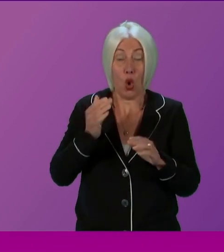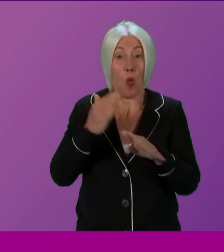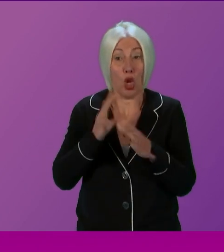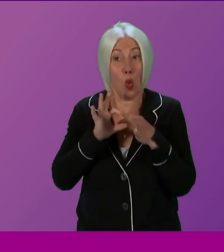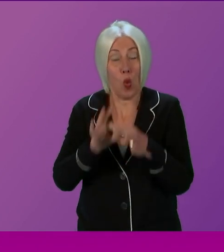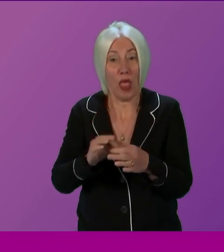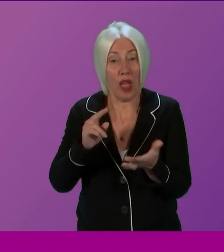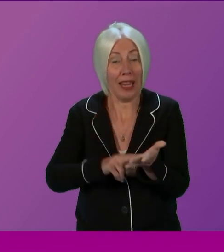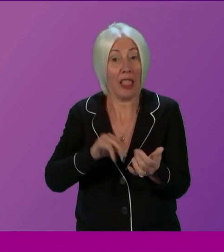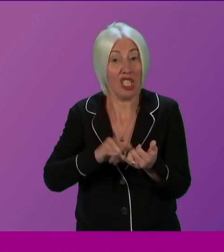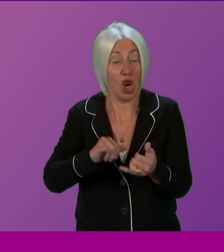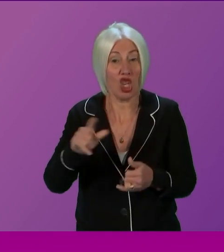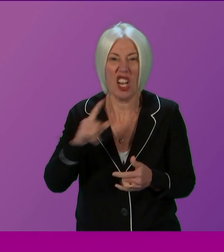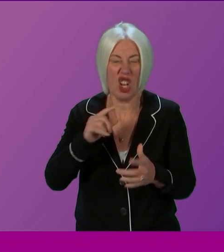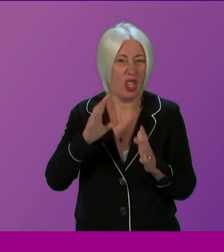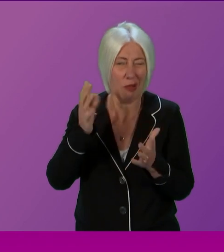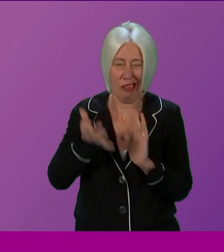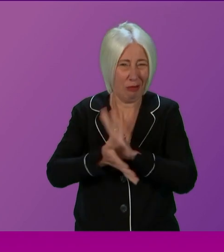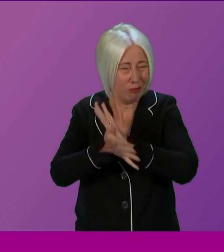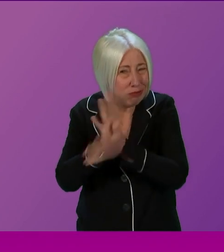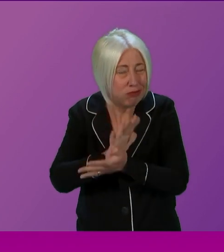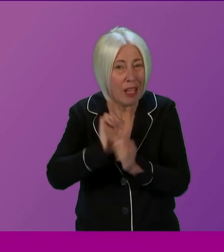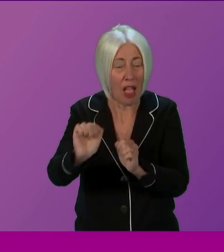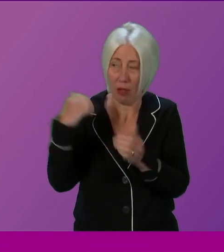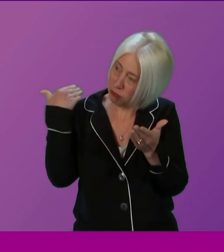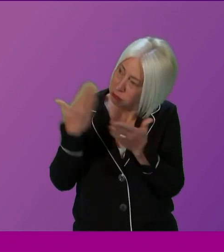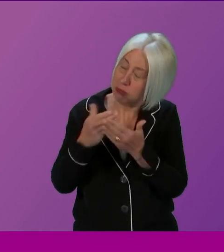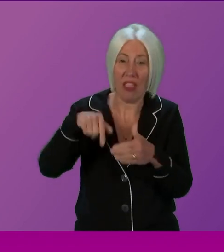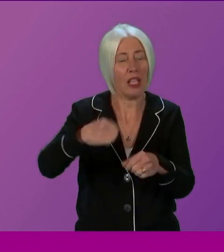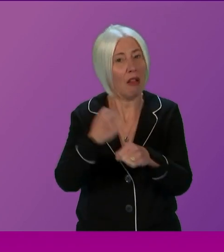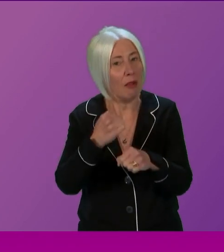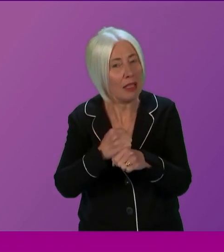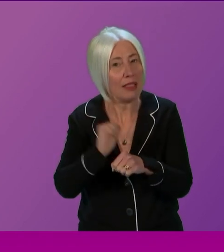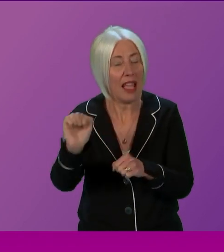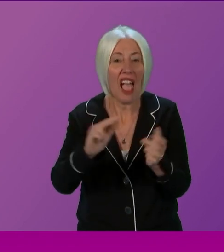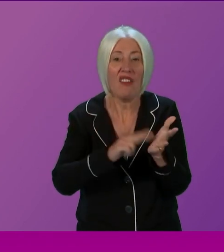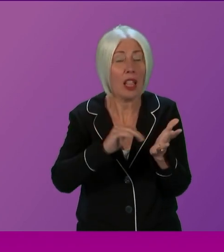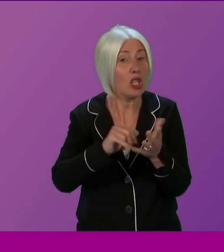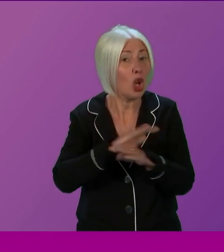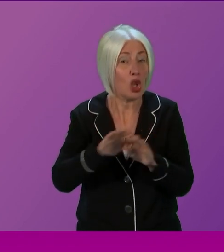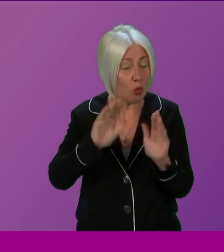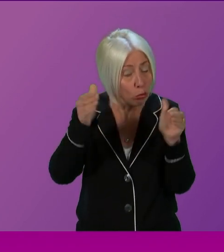tearing apart the SNP’s record in government. If Nicola Sturgeon will not focus on Kate Forbes,